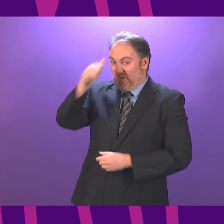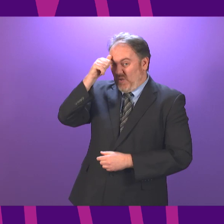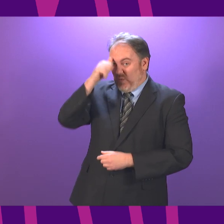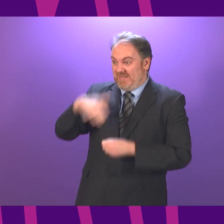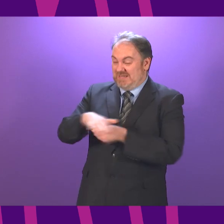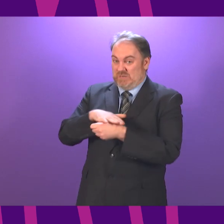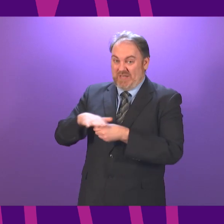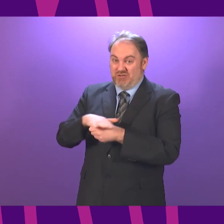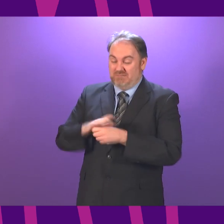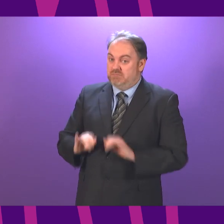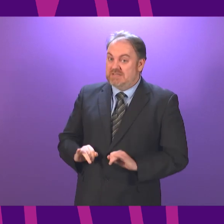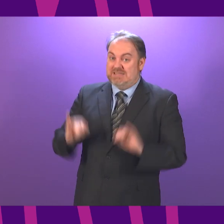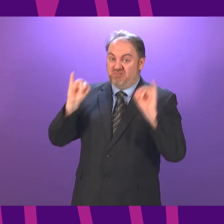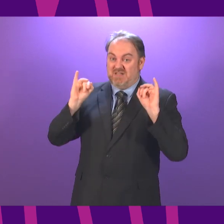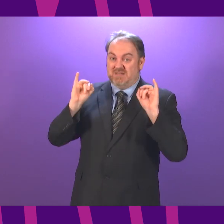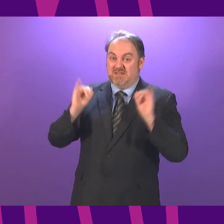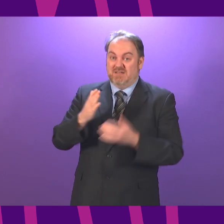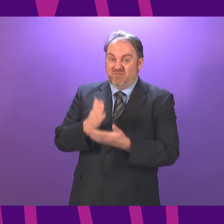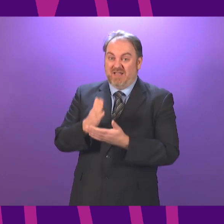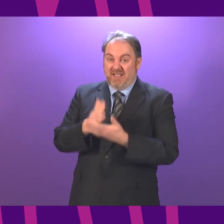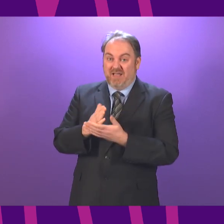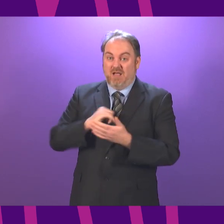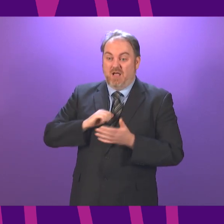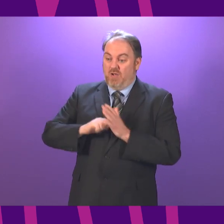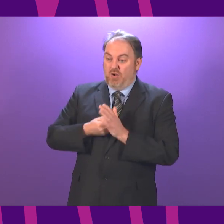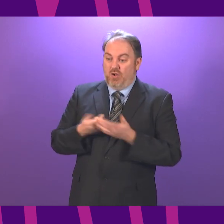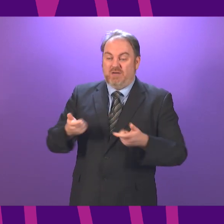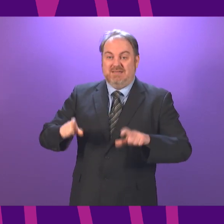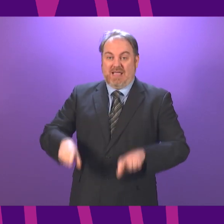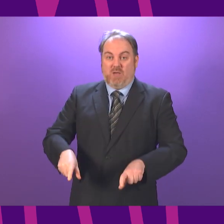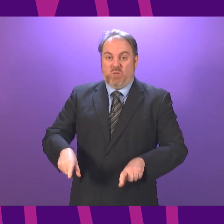to face. As a result of the lockdown restrictions, as I reported to the Parliament yesterday,